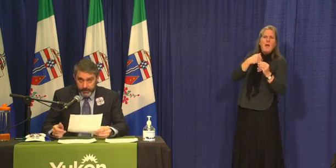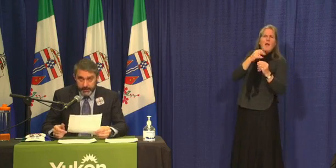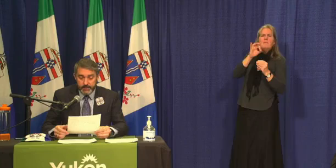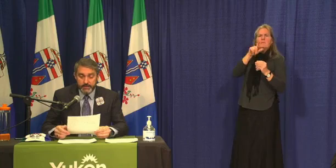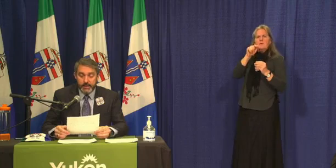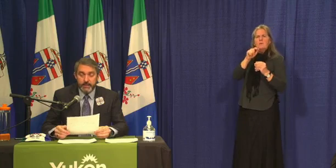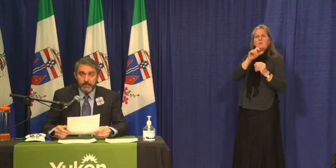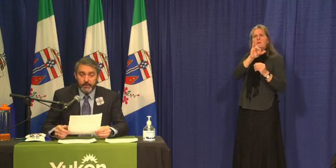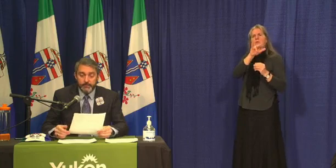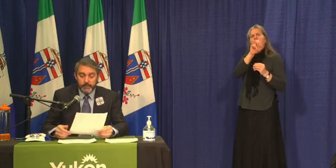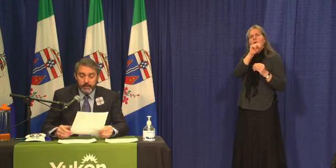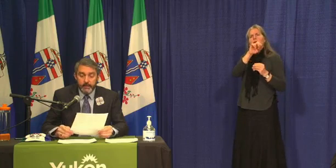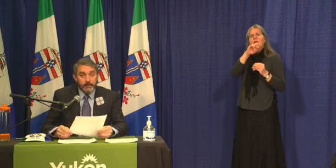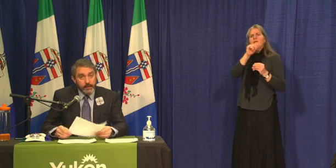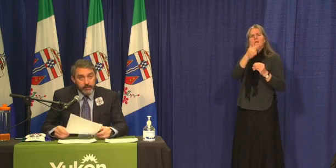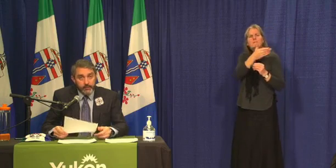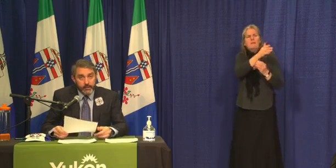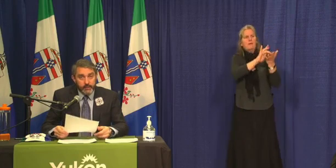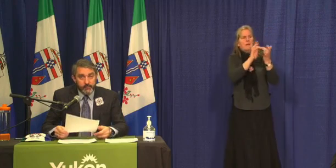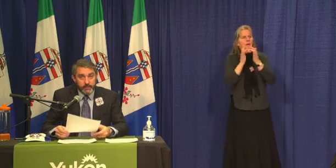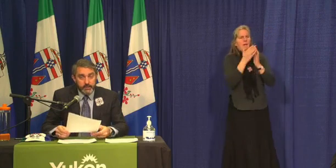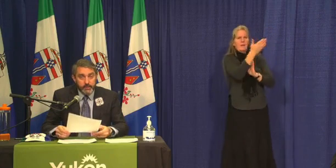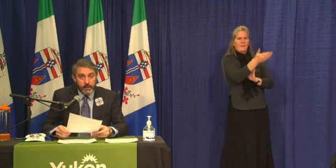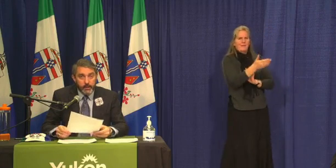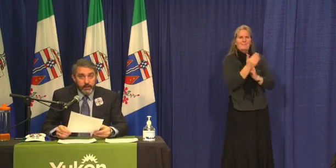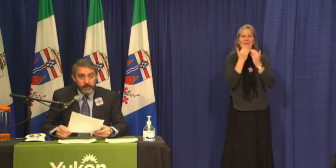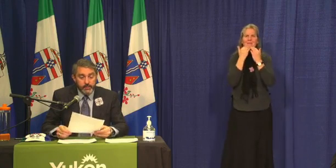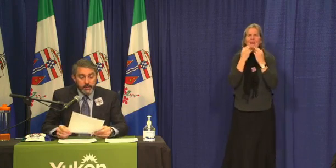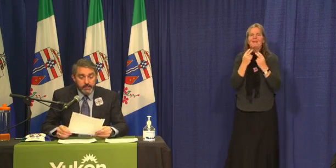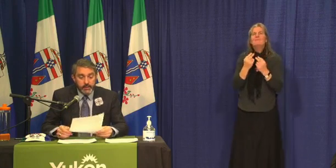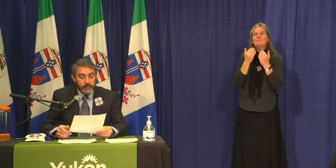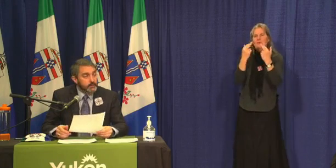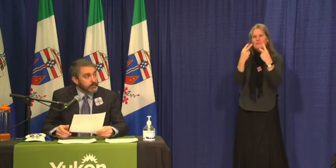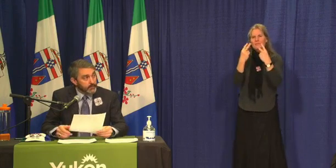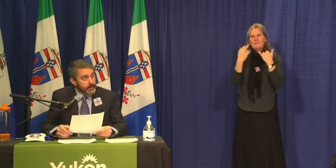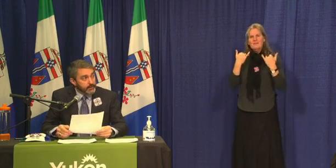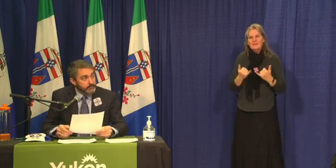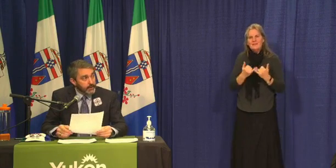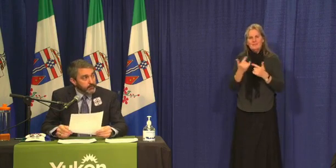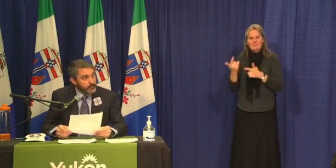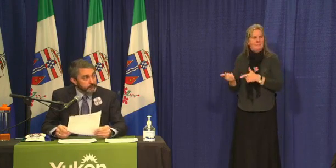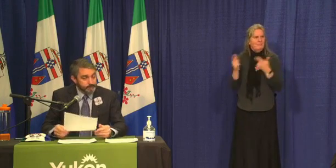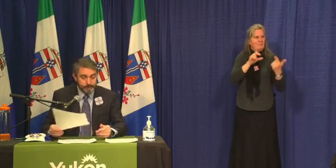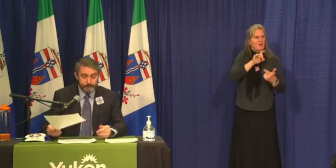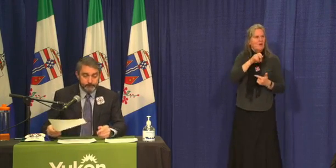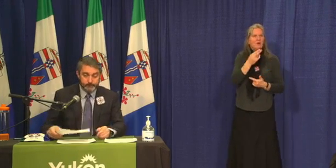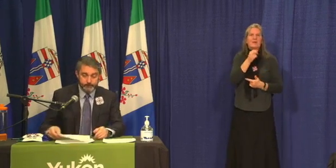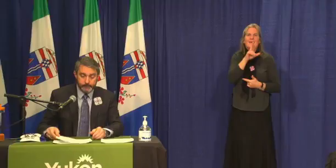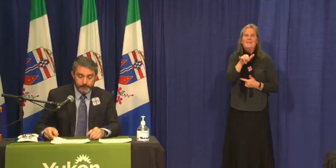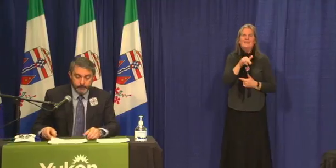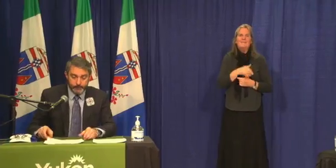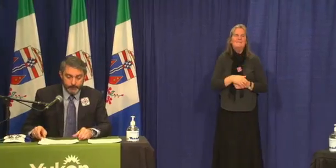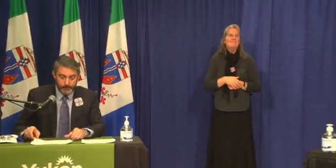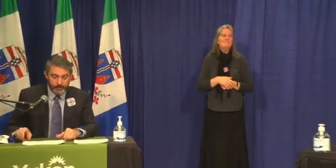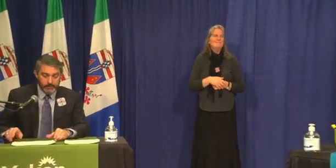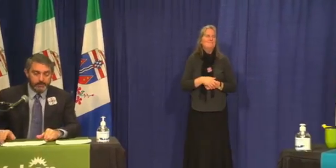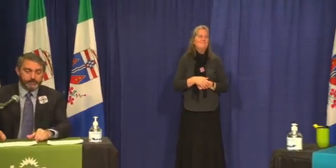You can find information about where to get the flu shot at Yukon.ca as well. Thank you everybody for listening to my part of the update.